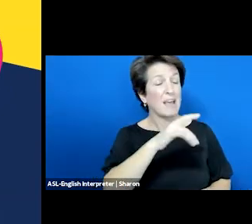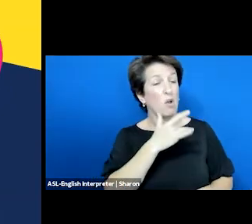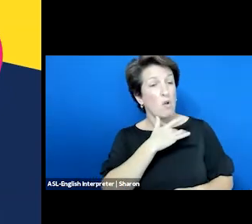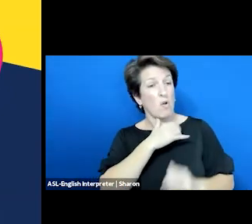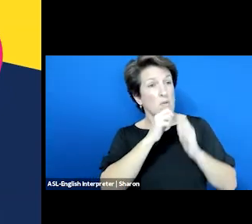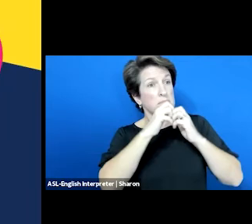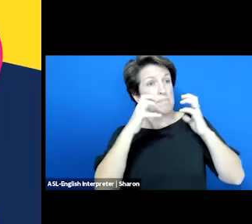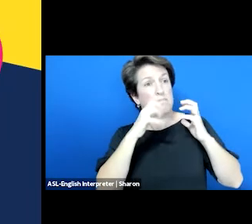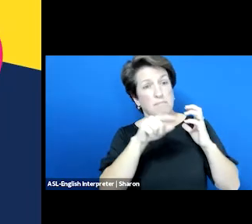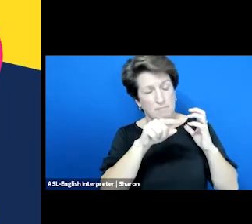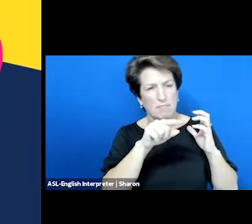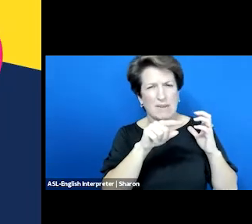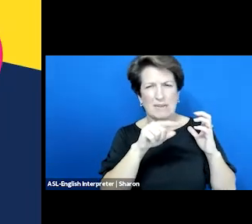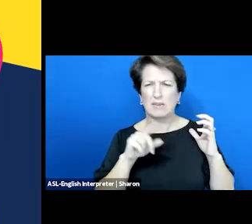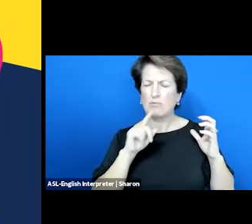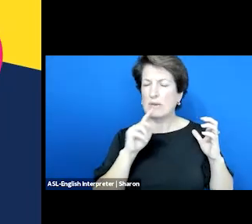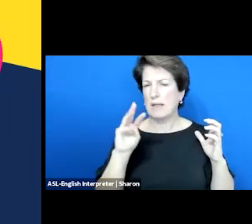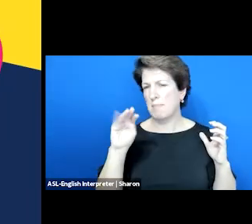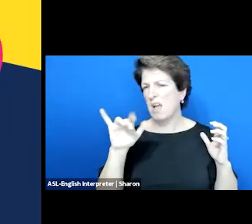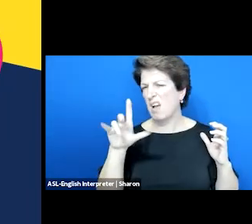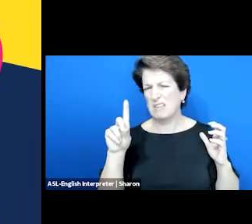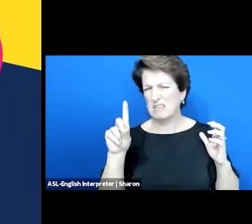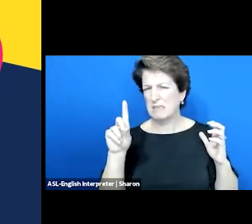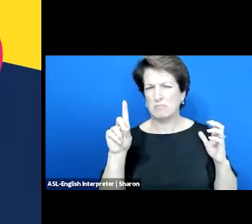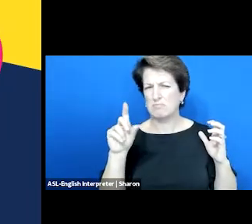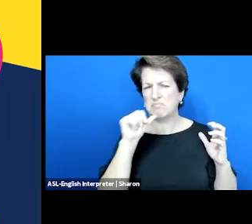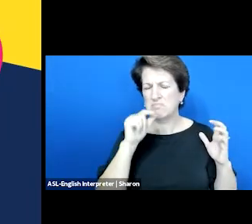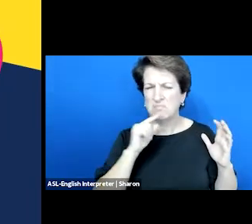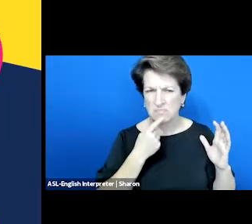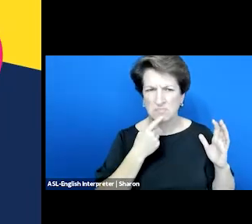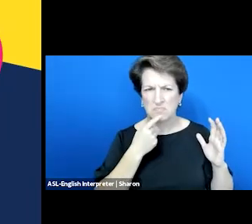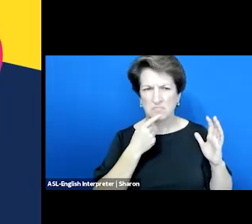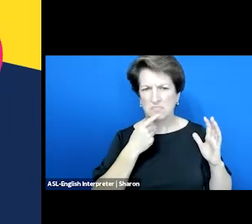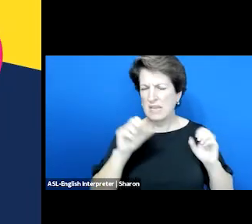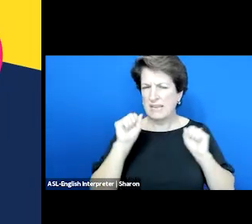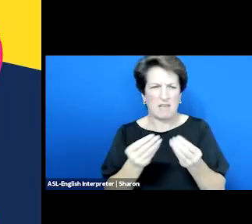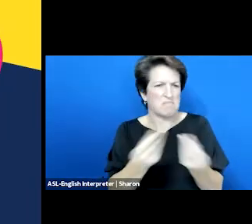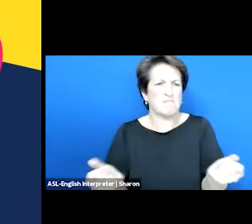, the province has updated their